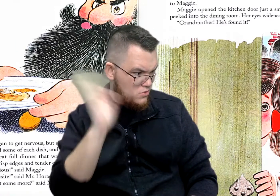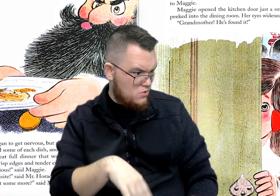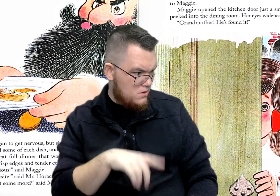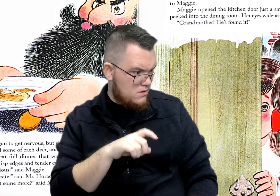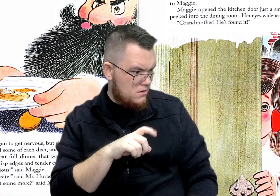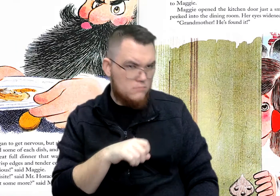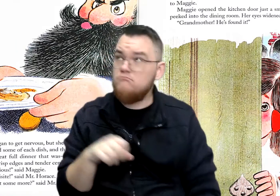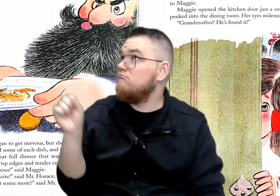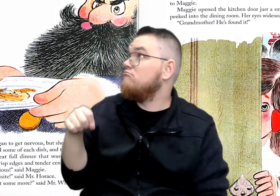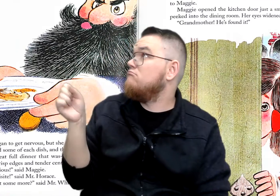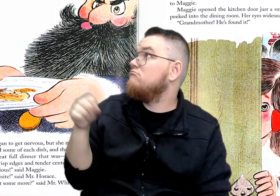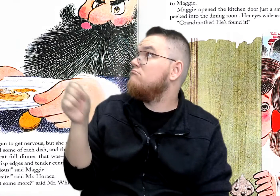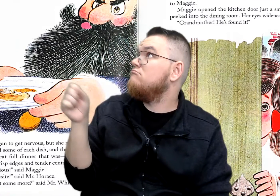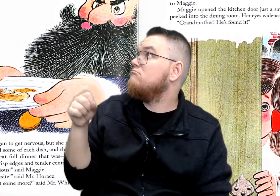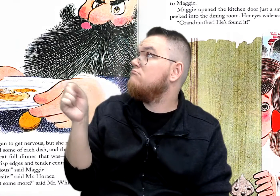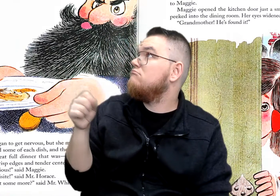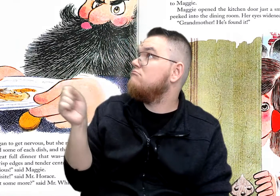“Yes,” said Maggie.